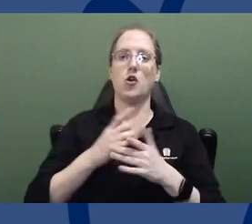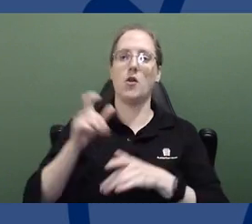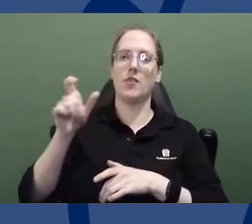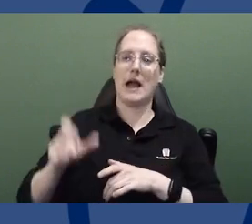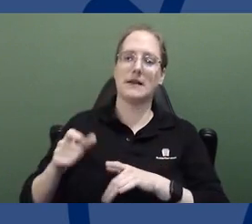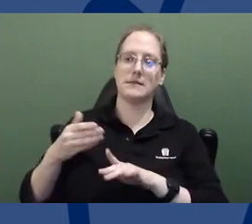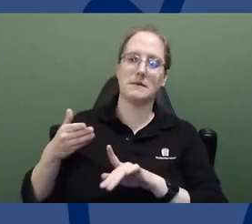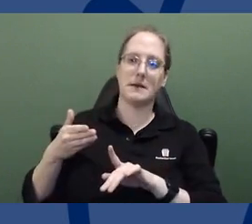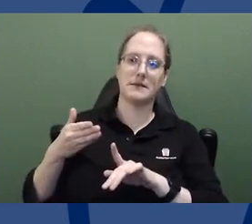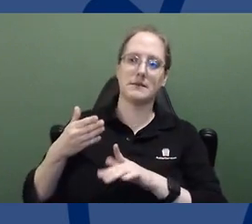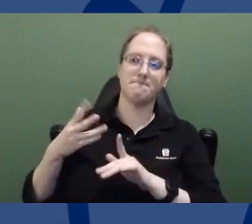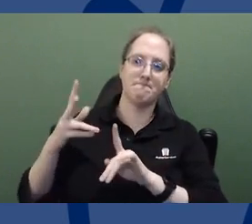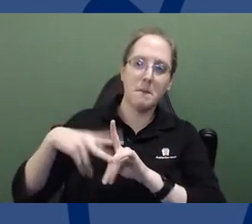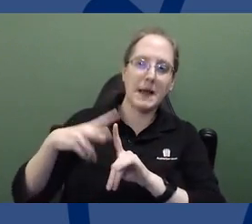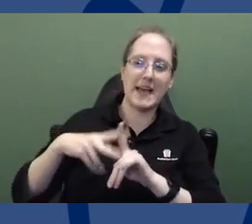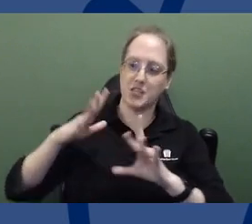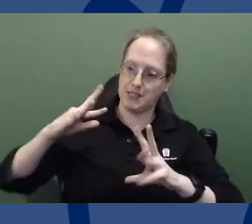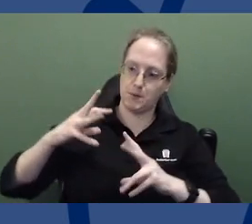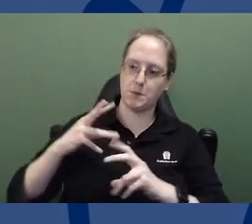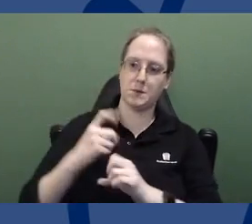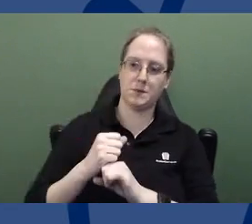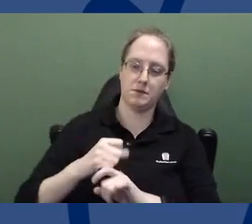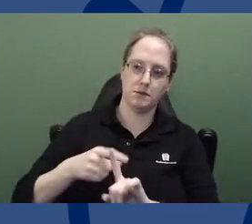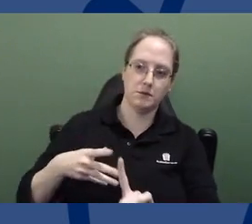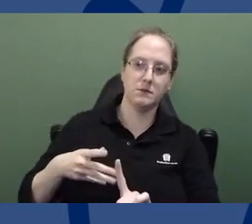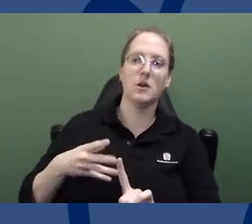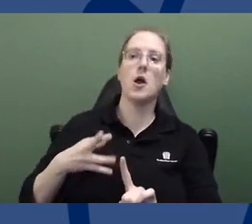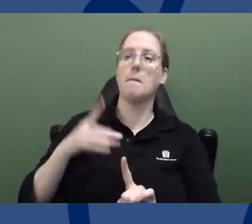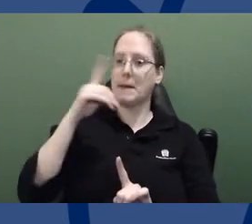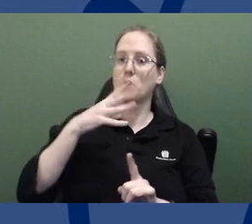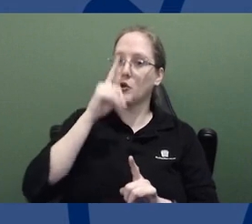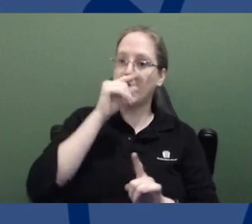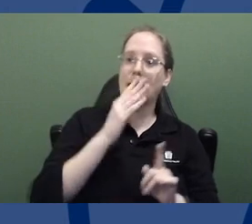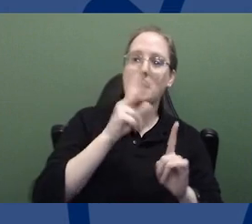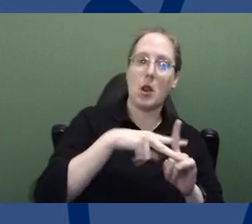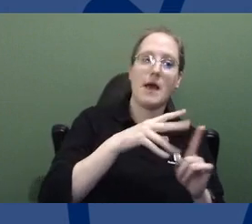the business grants and who are then eligible for the Jobsaver grants so they don't have